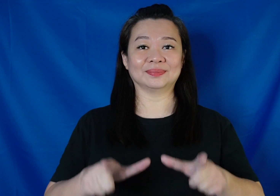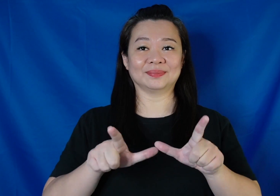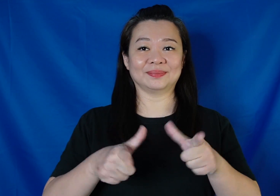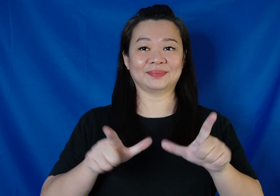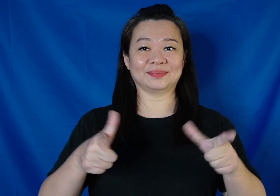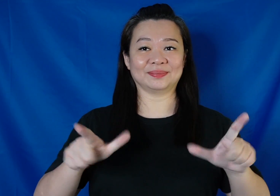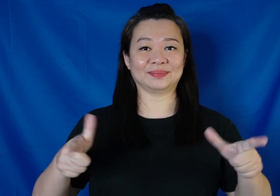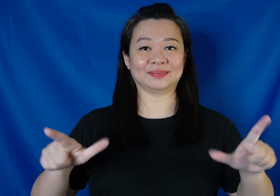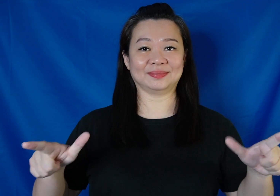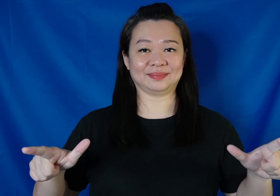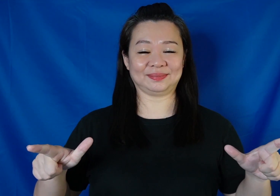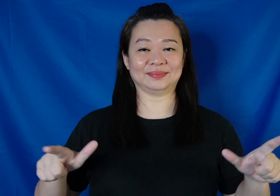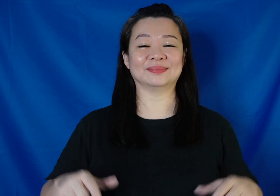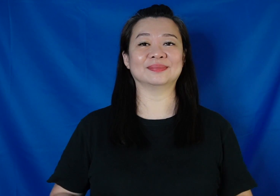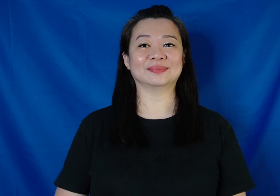LANGUAGE